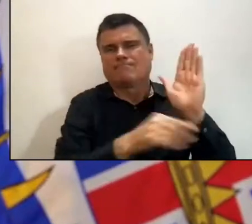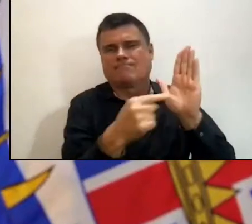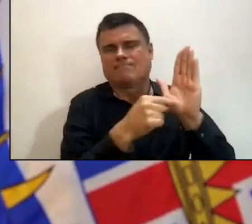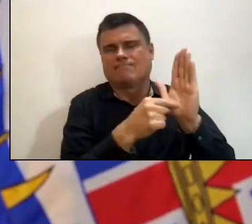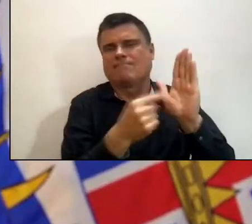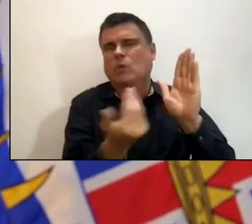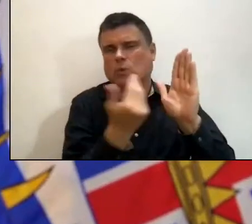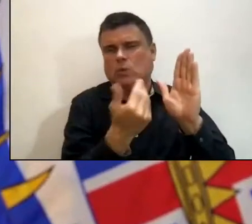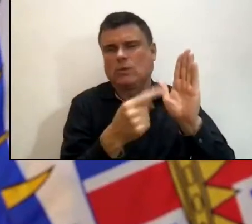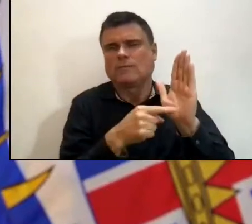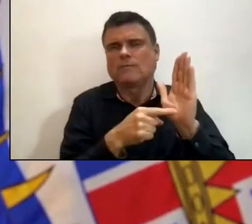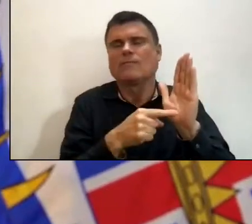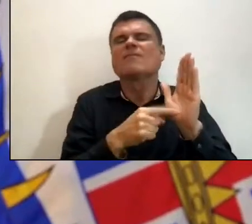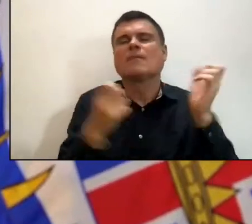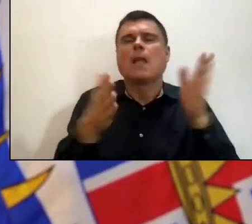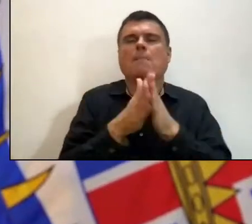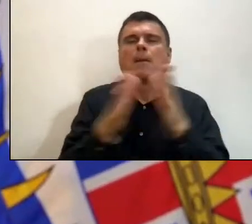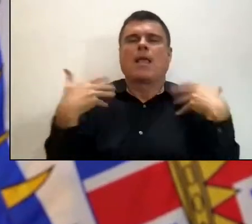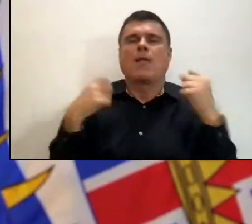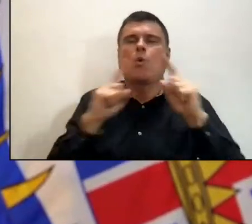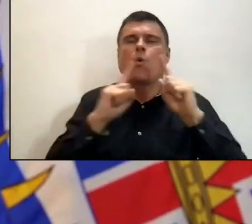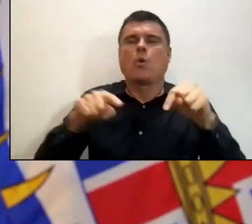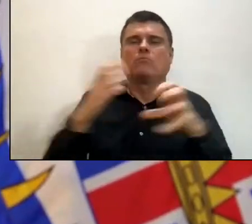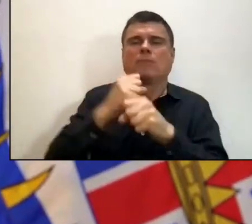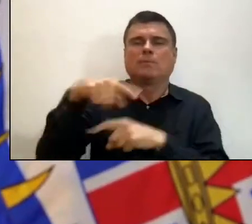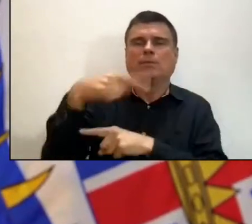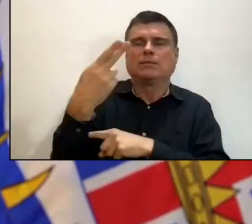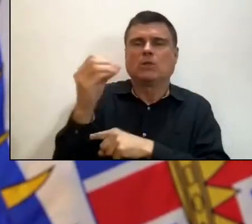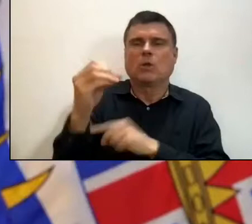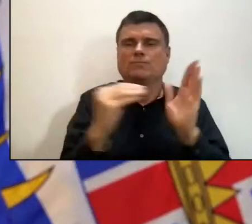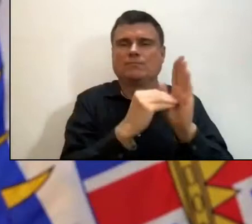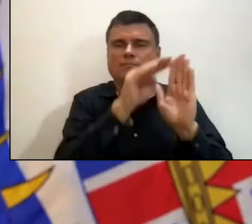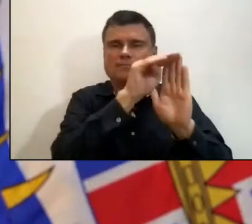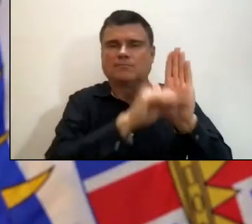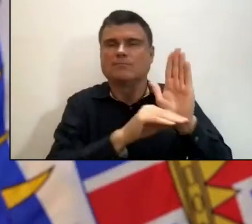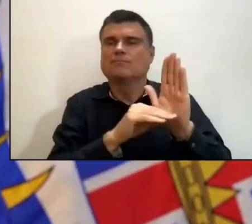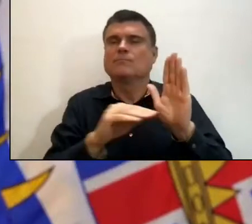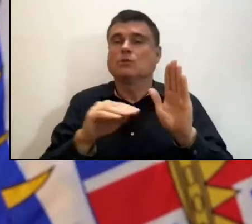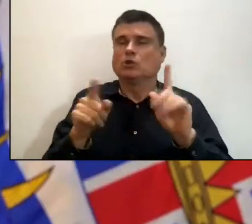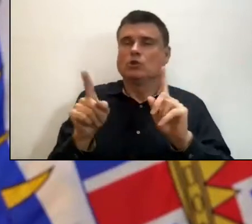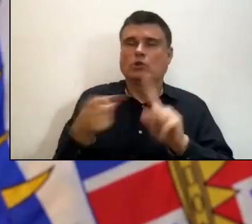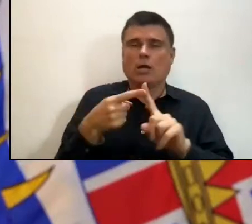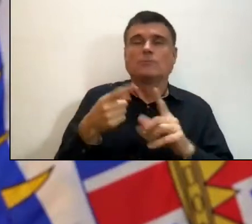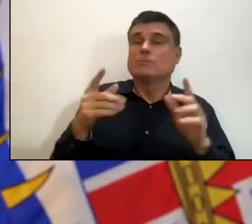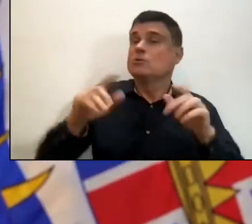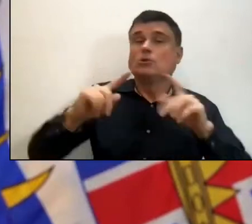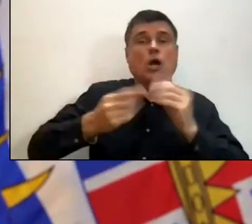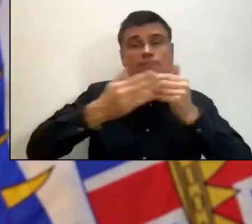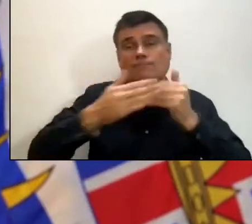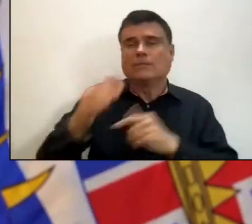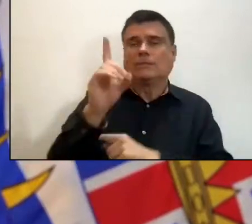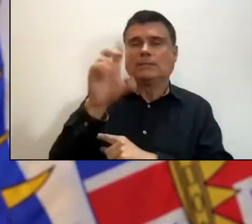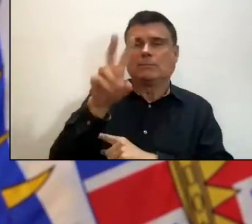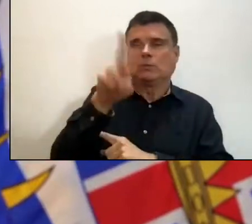into effect on December 22, and will last until the middle of